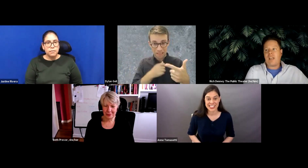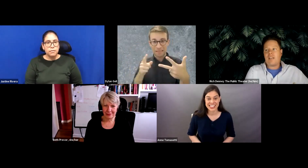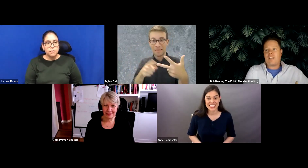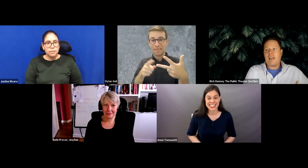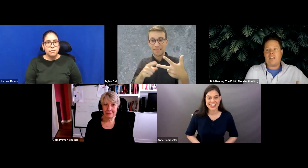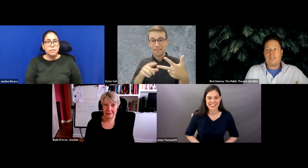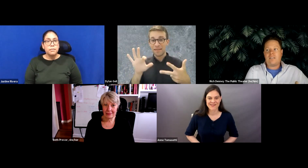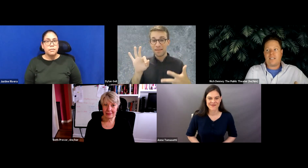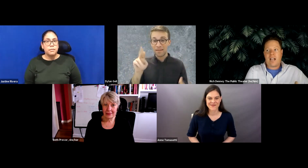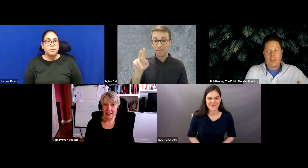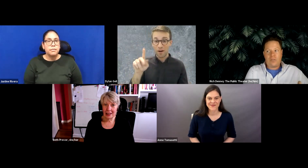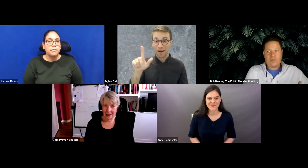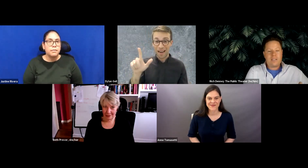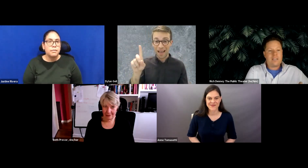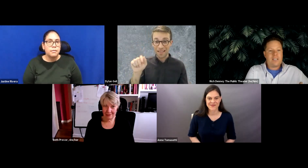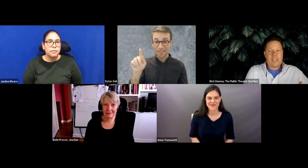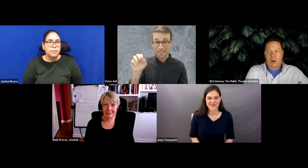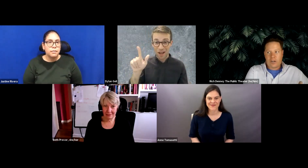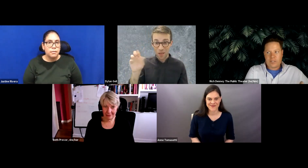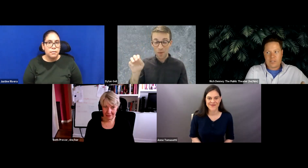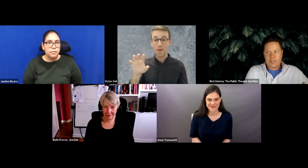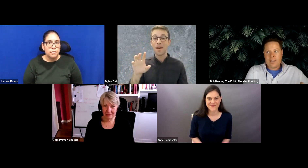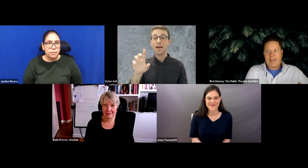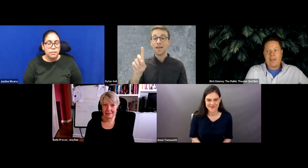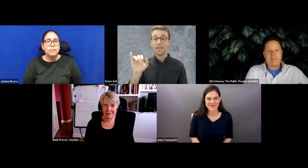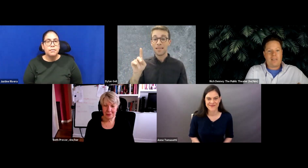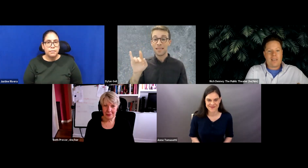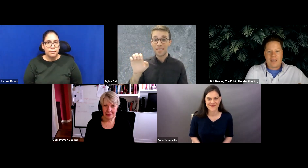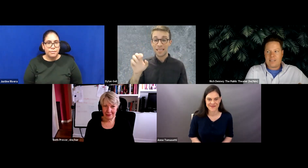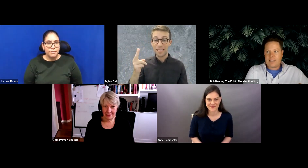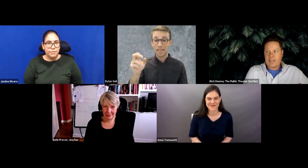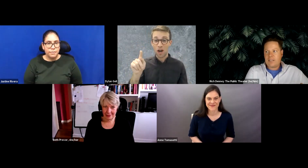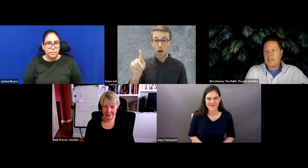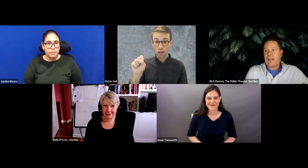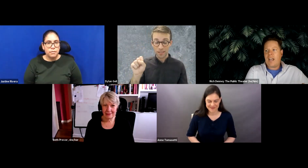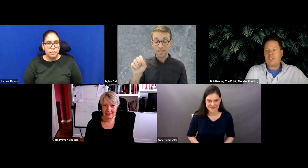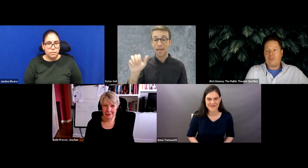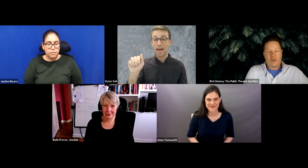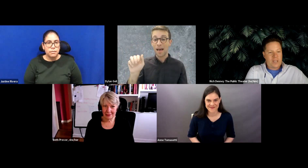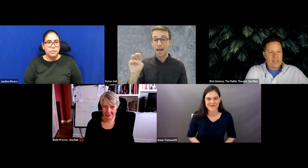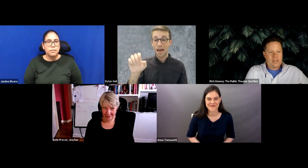Frank Dattolo, Dickie Hearts, Amelia Hensley, Aaron Kubey,